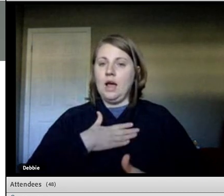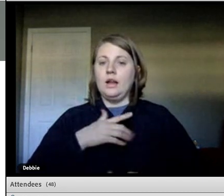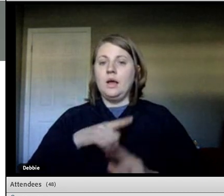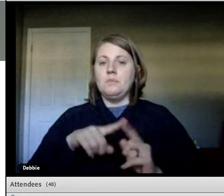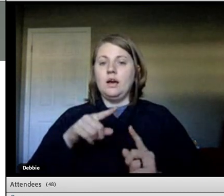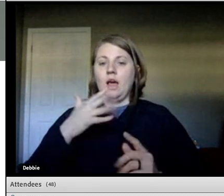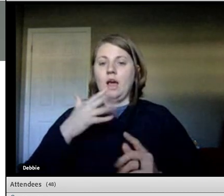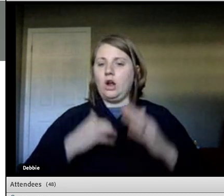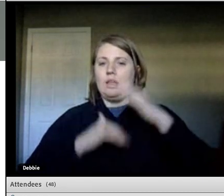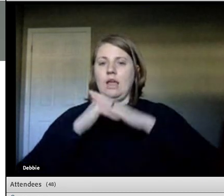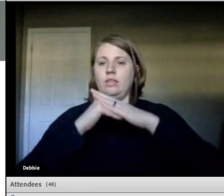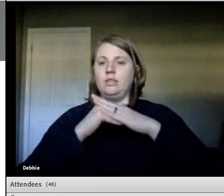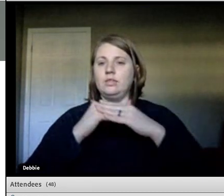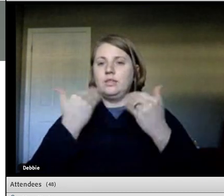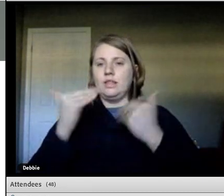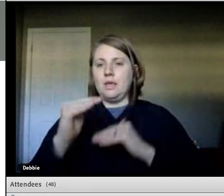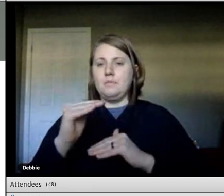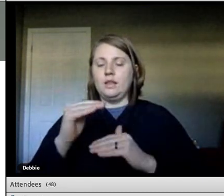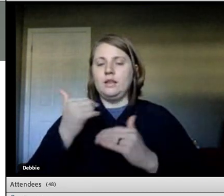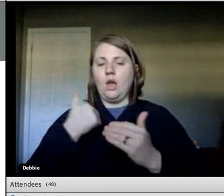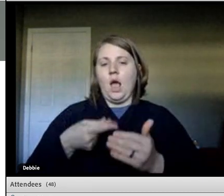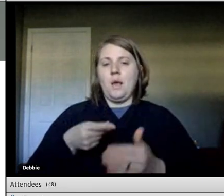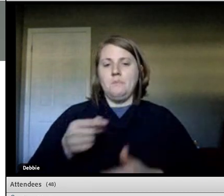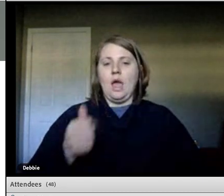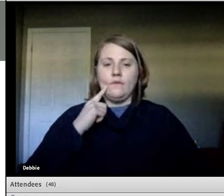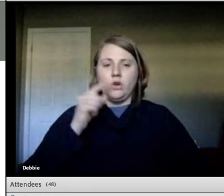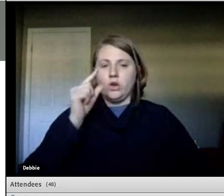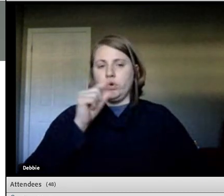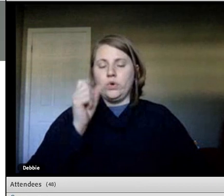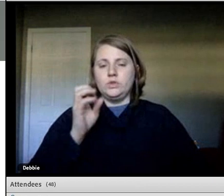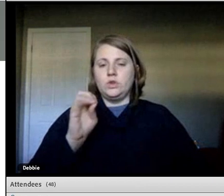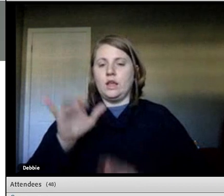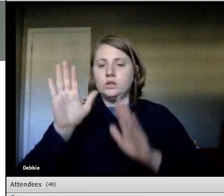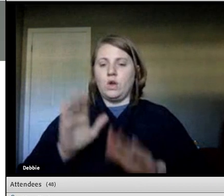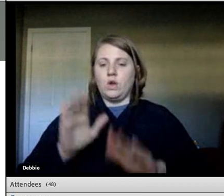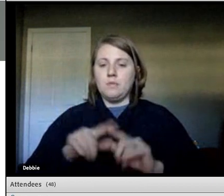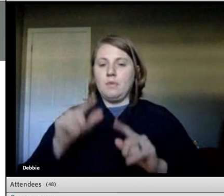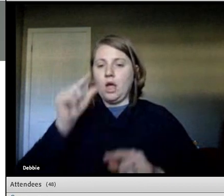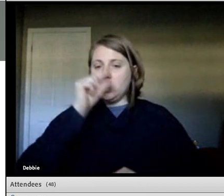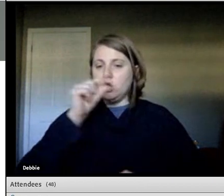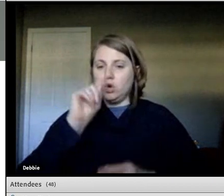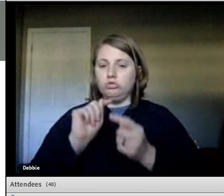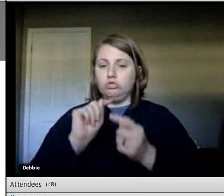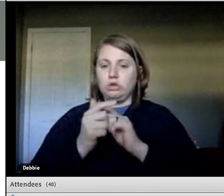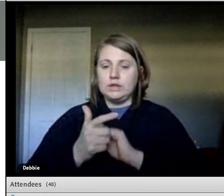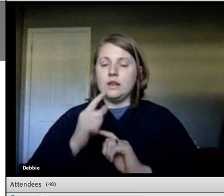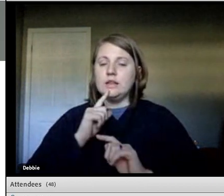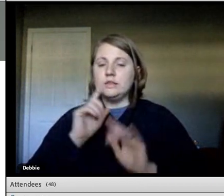I pay for Google now, so that's great, but Google translator is amazing. It will --